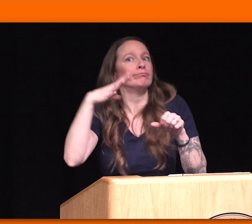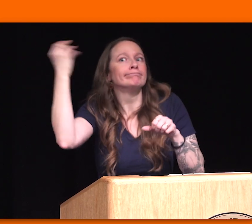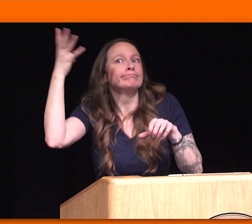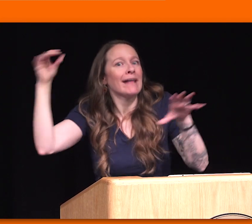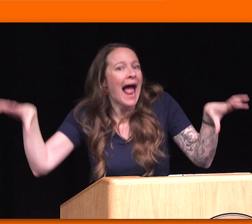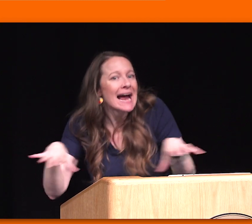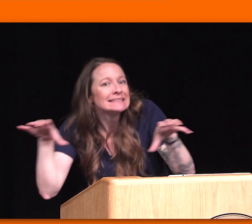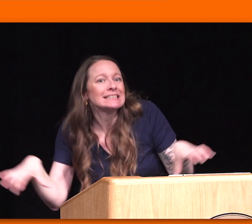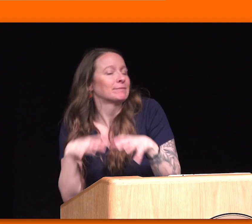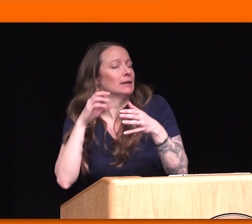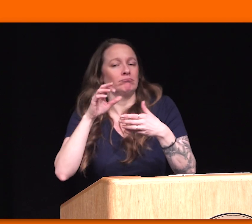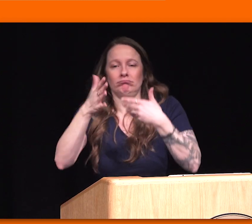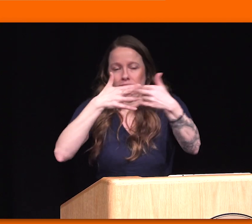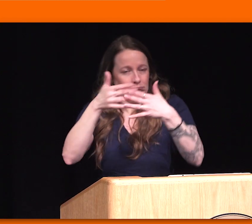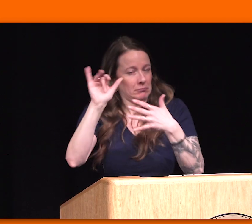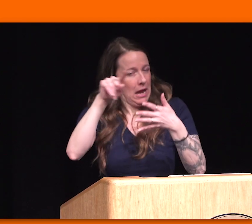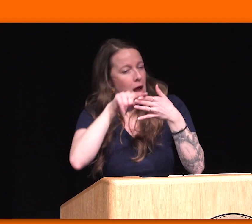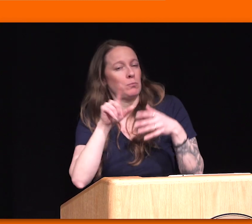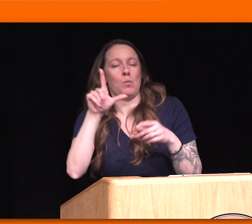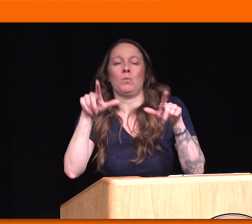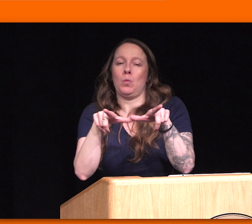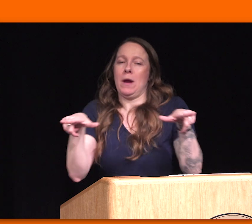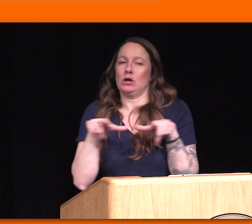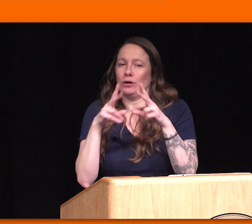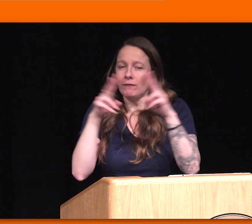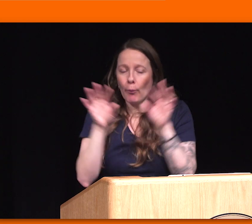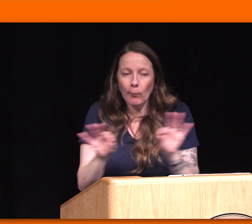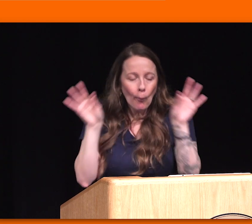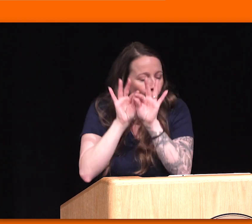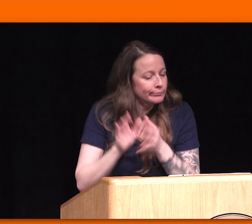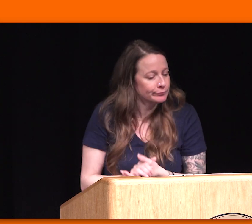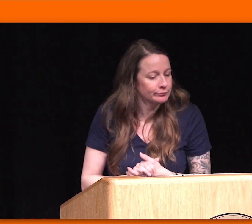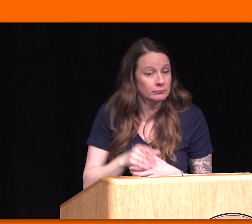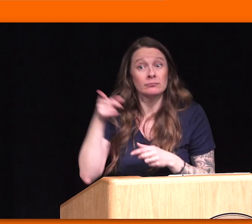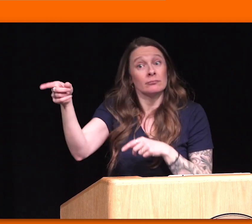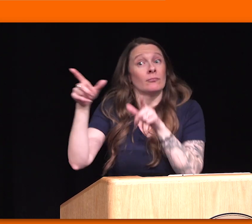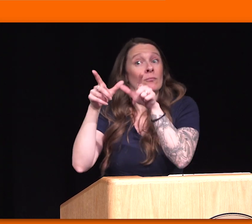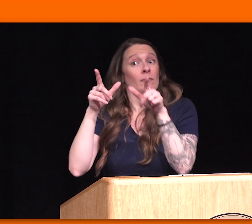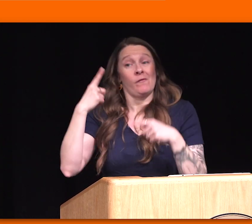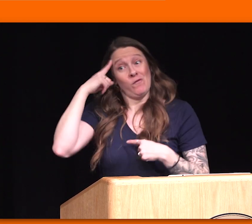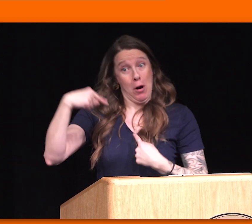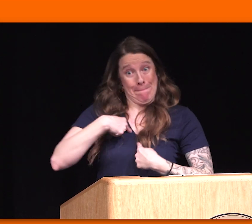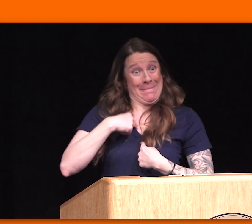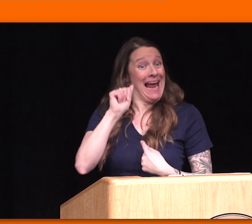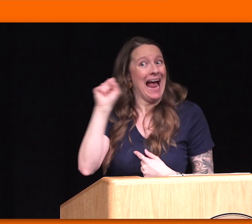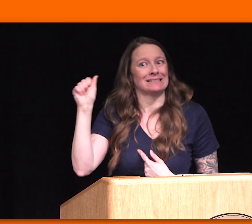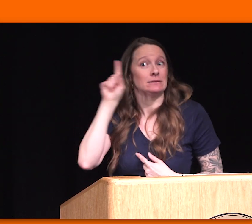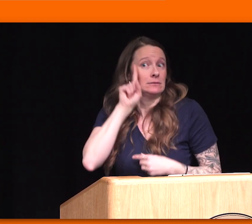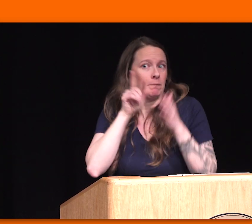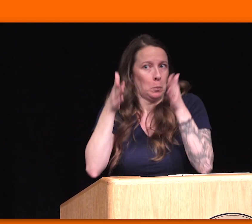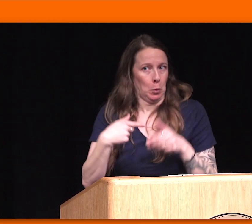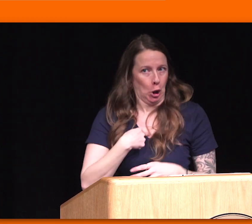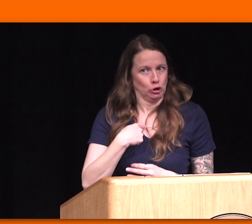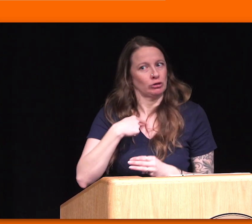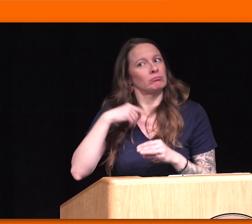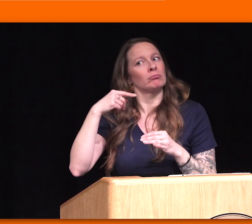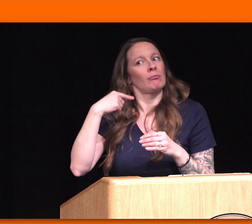That's going to impact your health. That's going to impact your ability to take advantage of outdoor activities if that's something that you love.